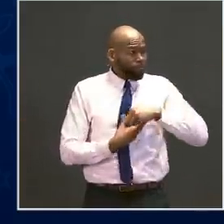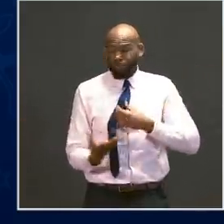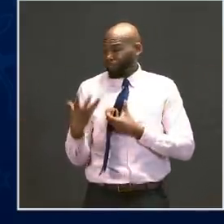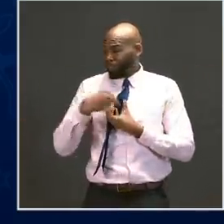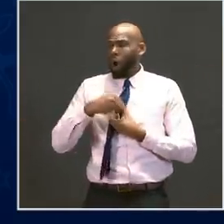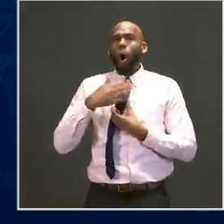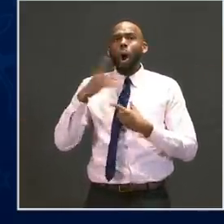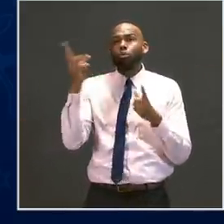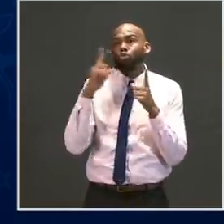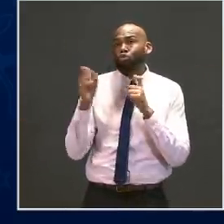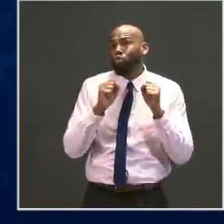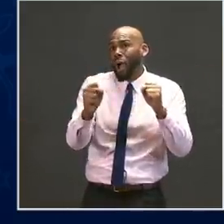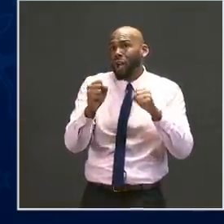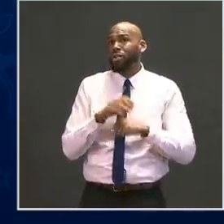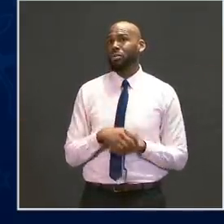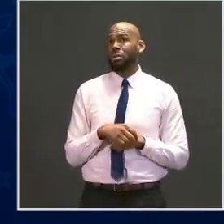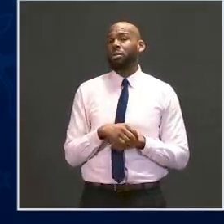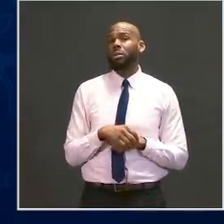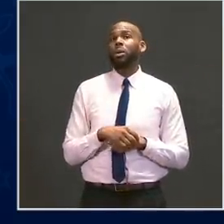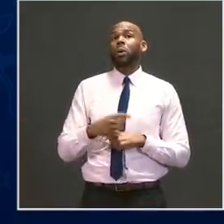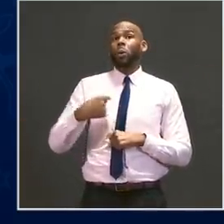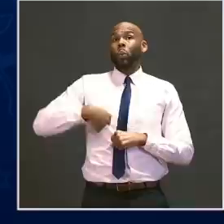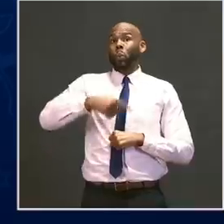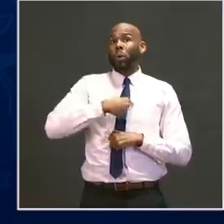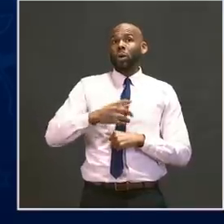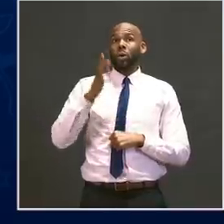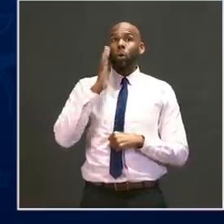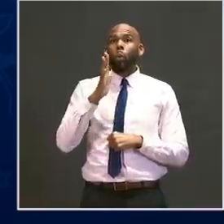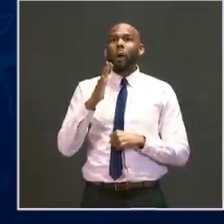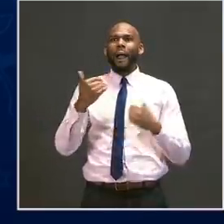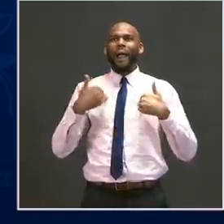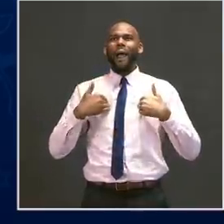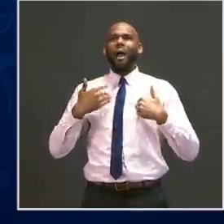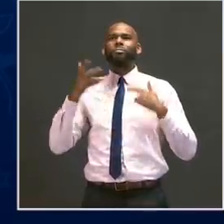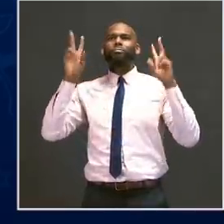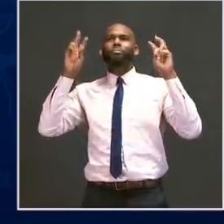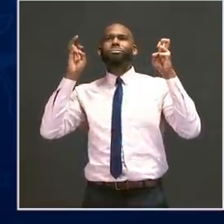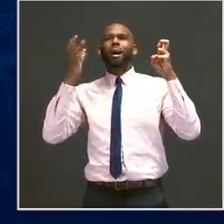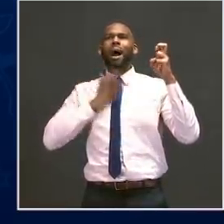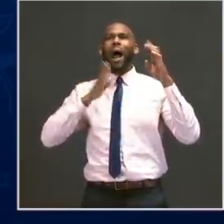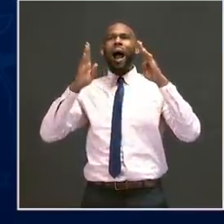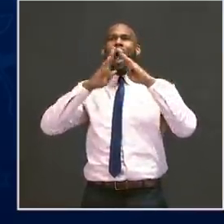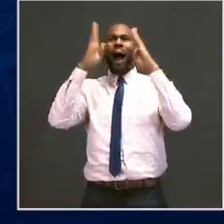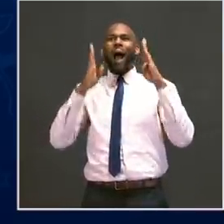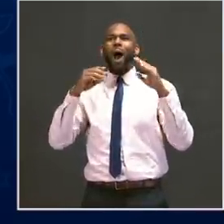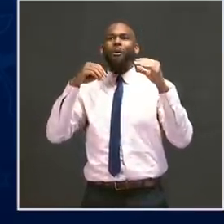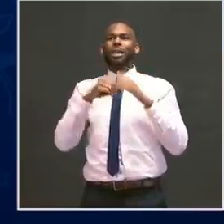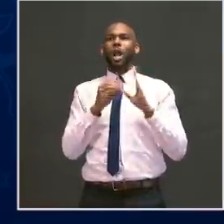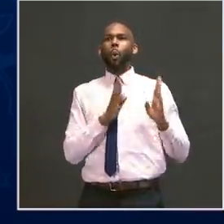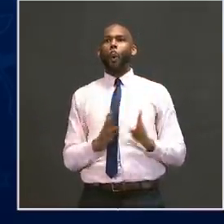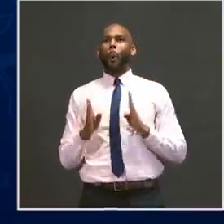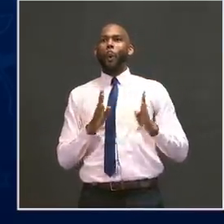which is that we are going to get our house in order, in order to come into that competition from a stronger footing --